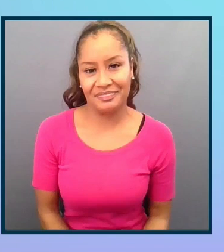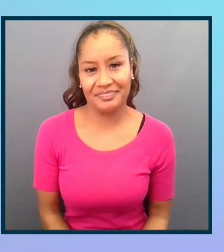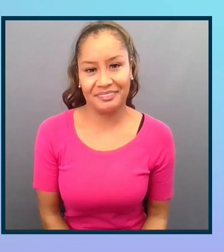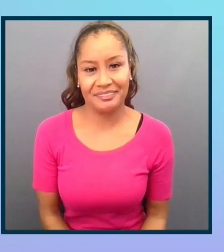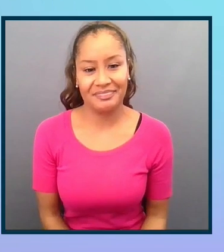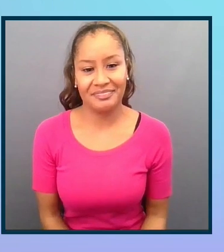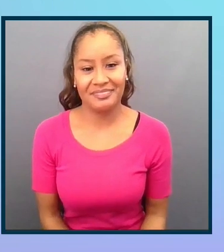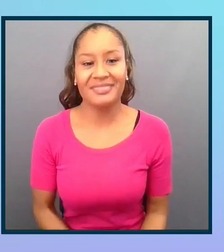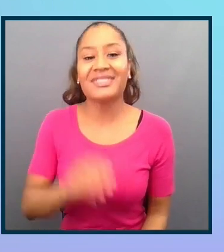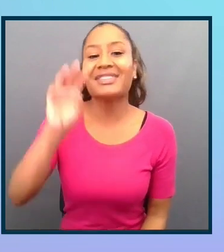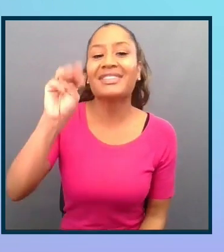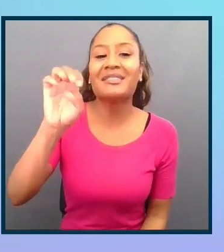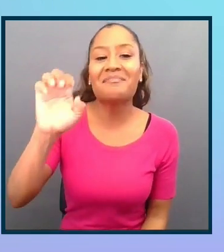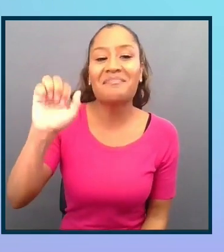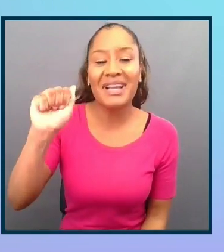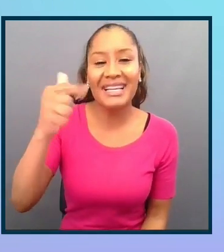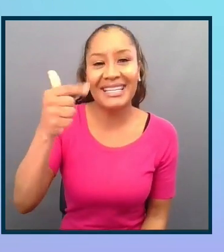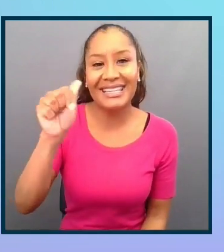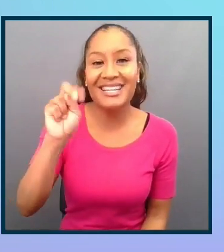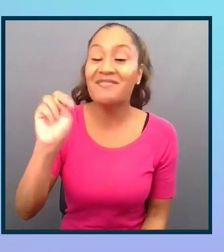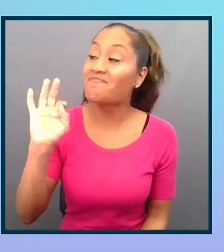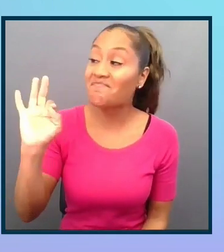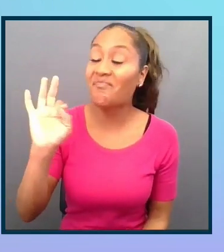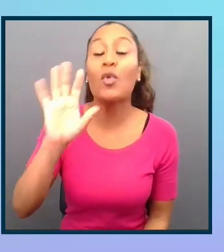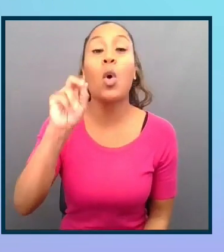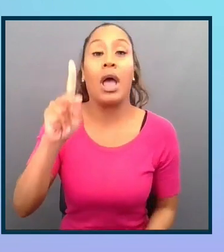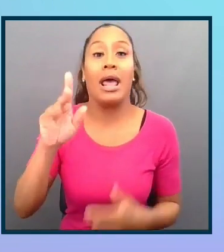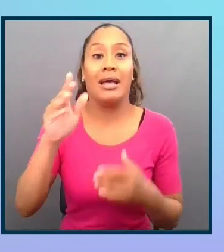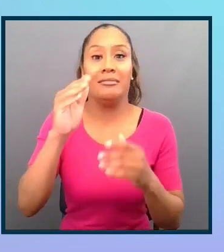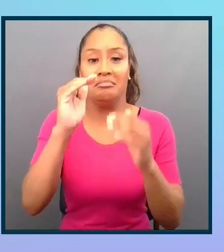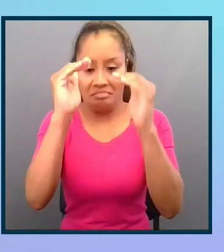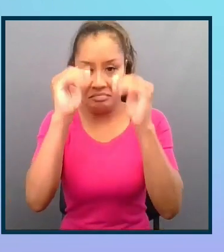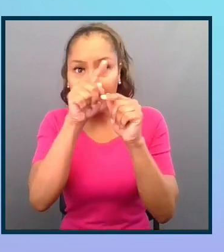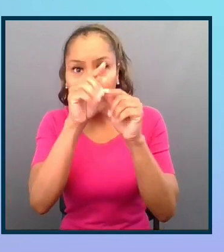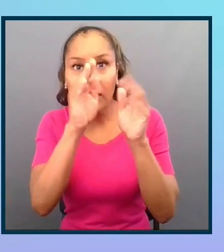Great. Our next question is along the lines